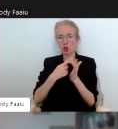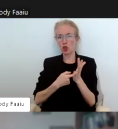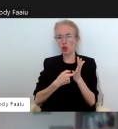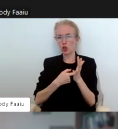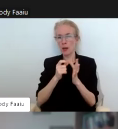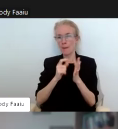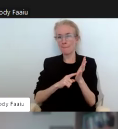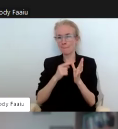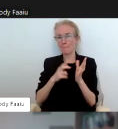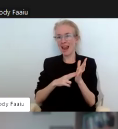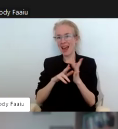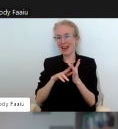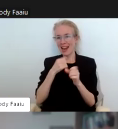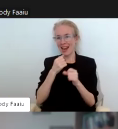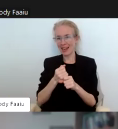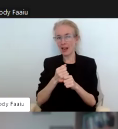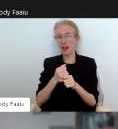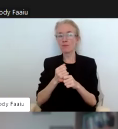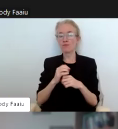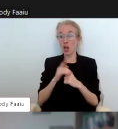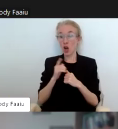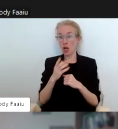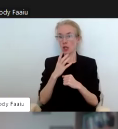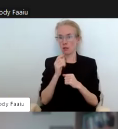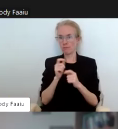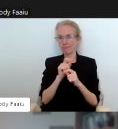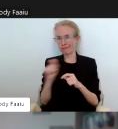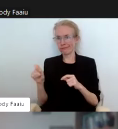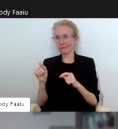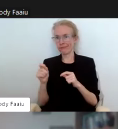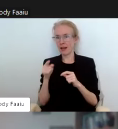And this is very important because we already have guidance for houses